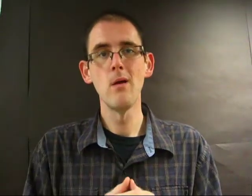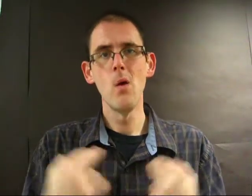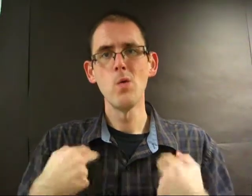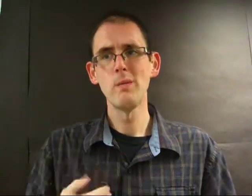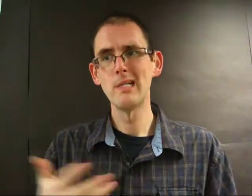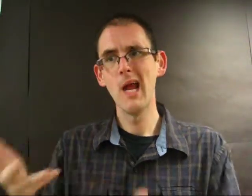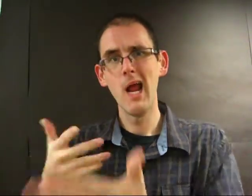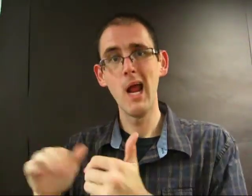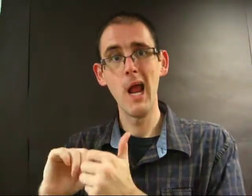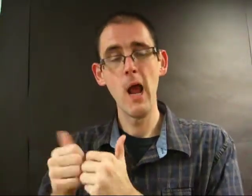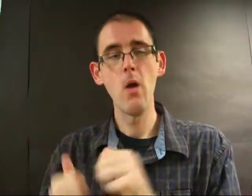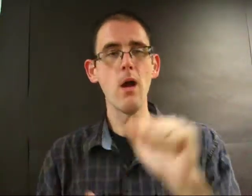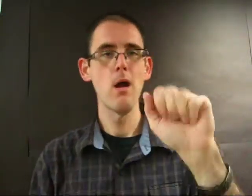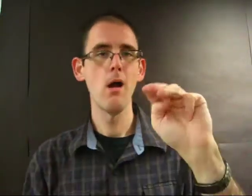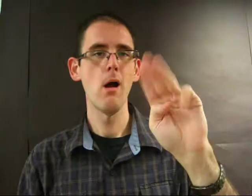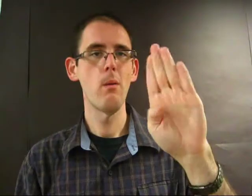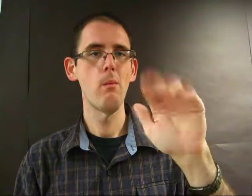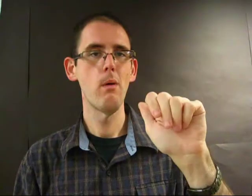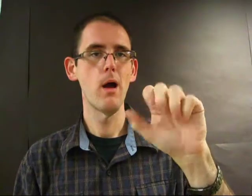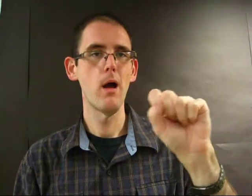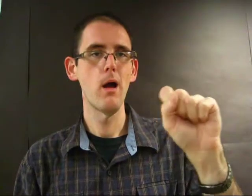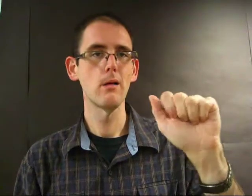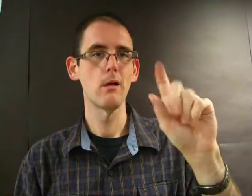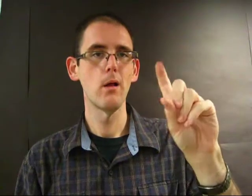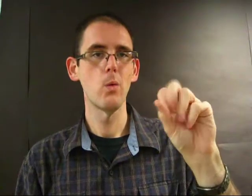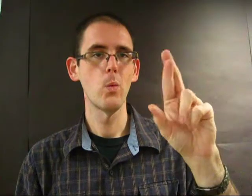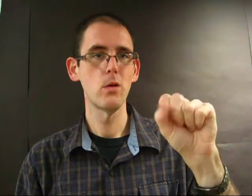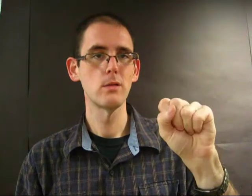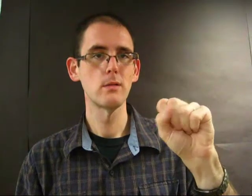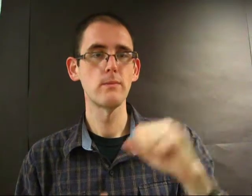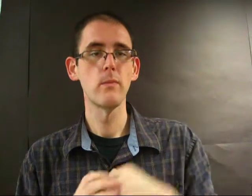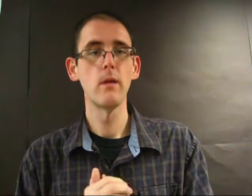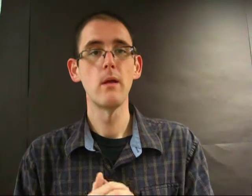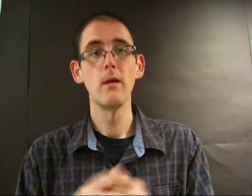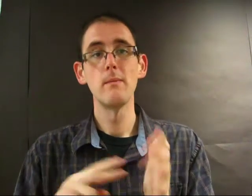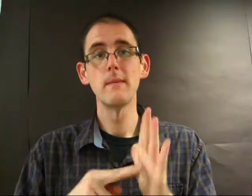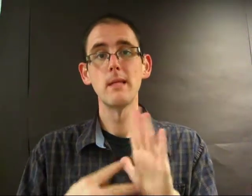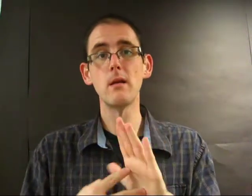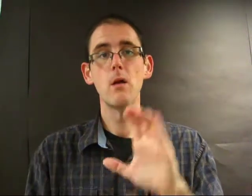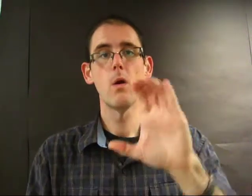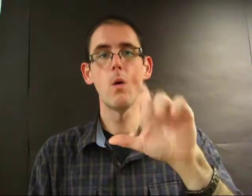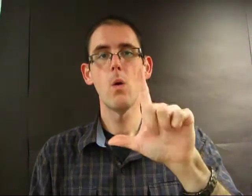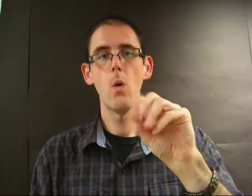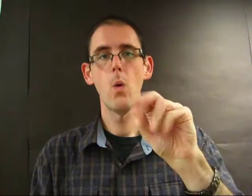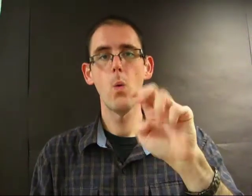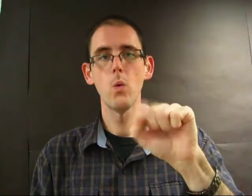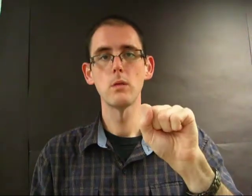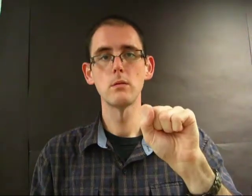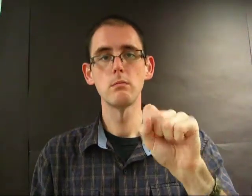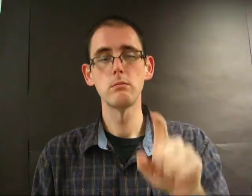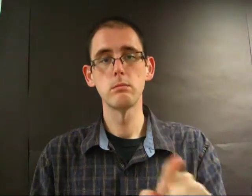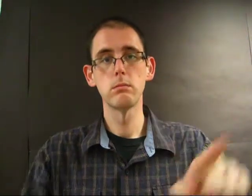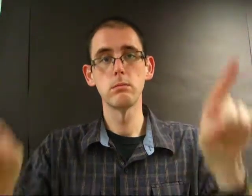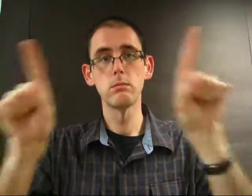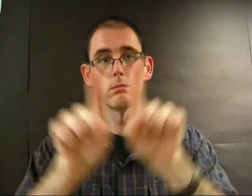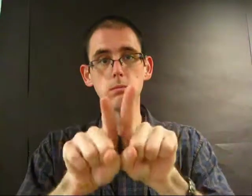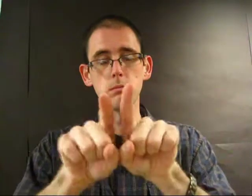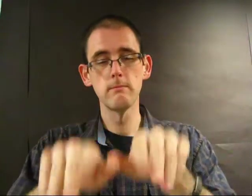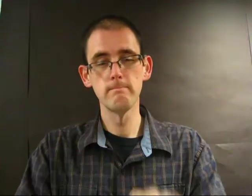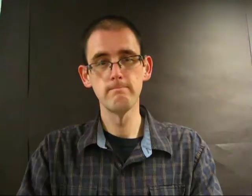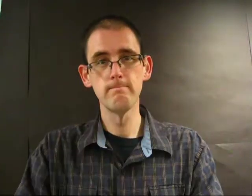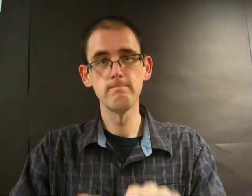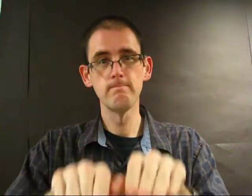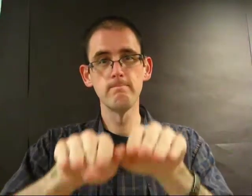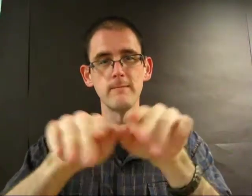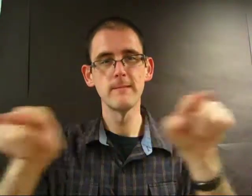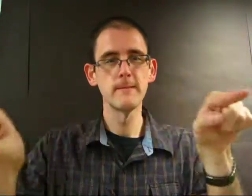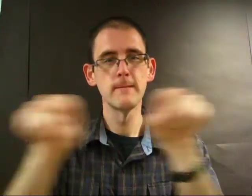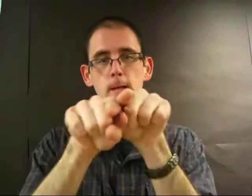Humans work with them through ambassadors, clones who are brought up to be as exactly like each other as possible.